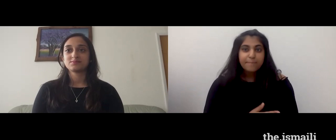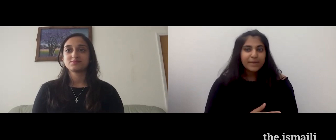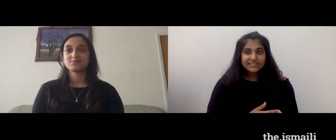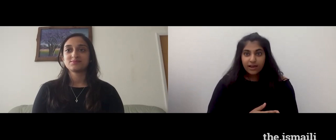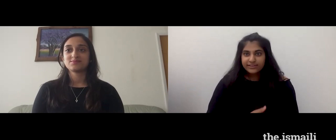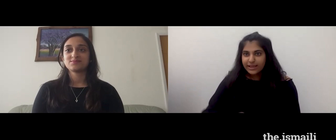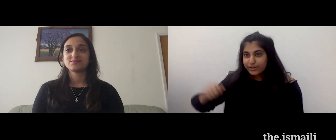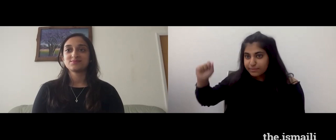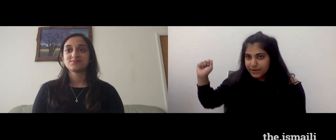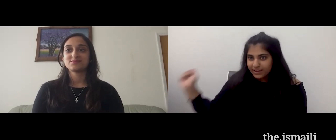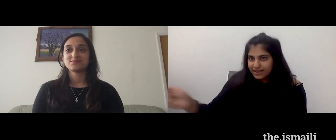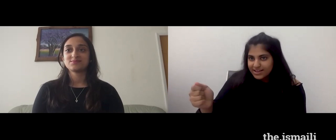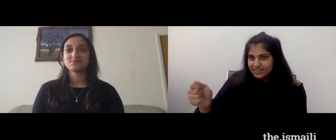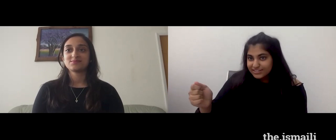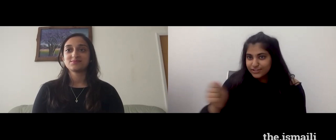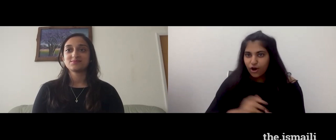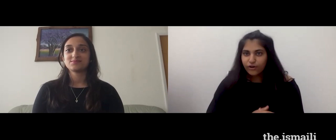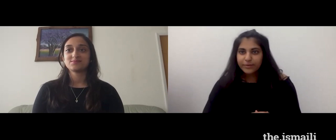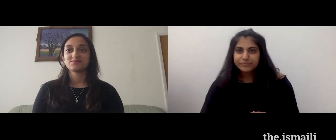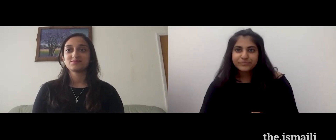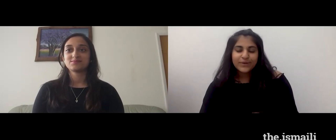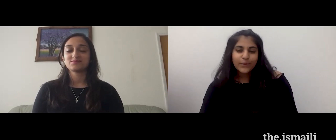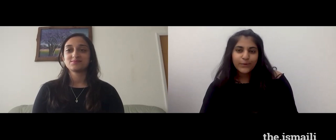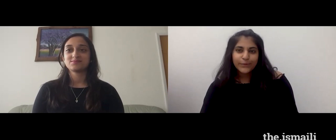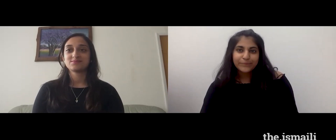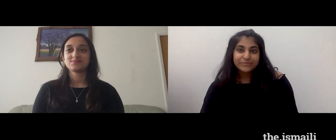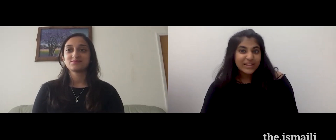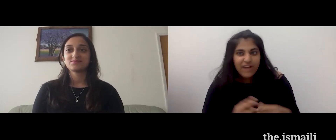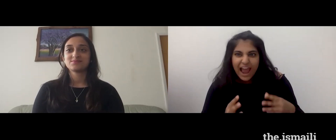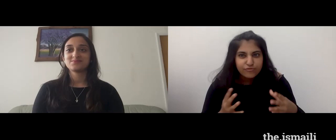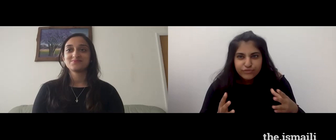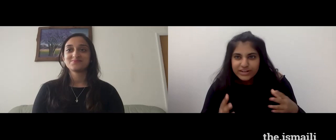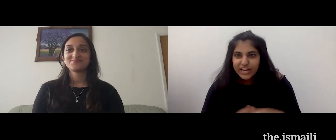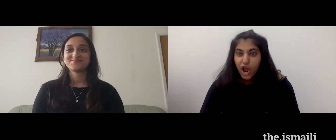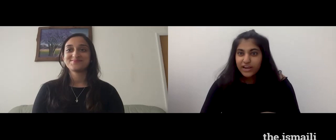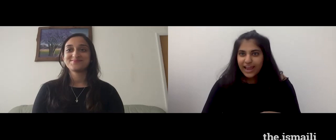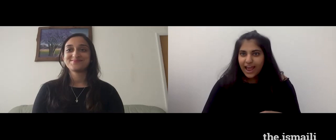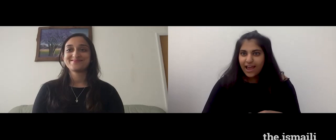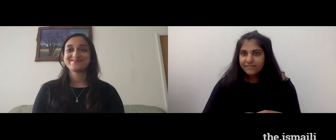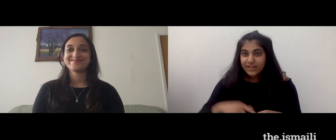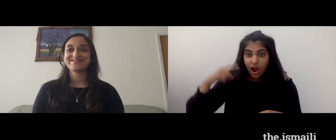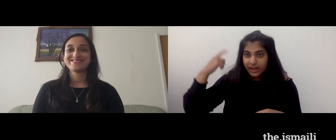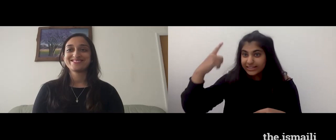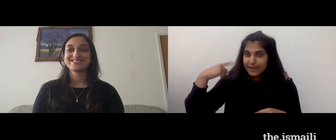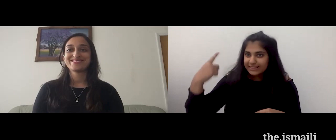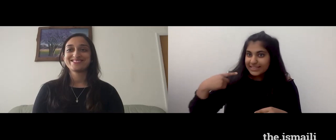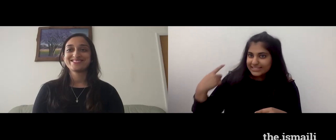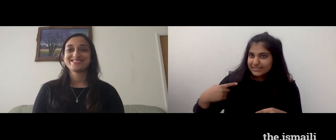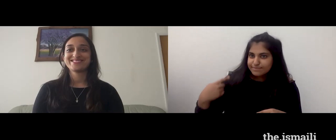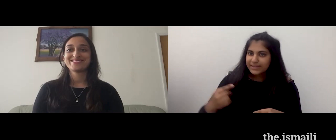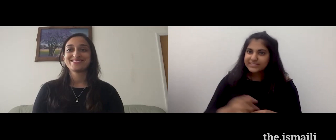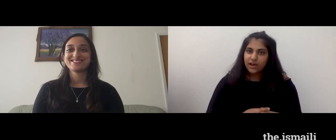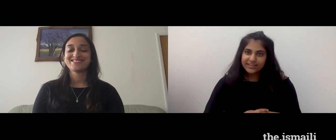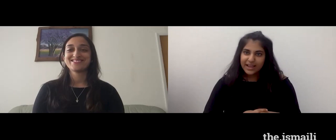My sign name could be Zahra, or if I had really curly hair I could make this my sign name.